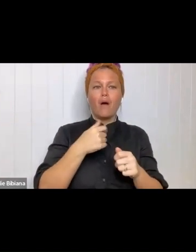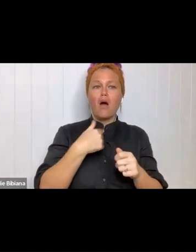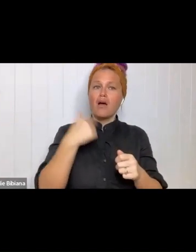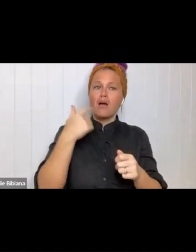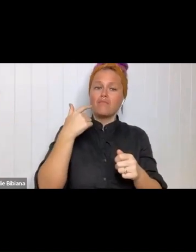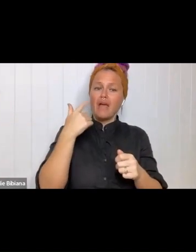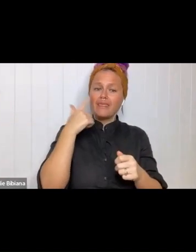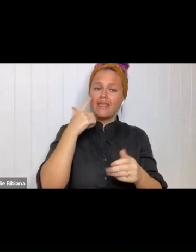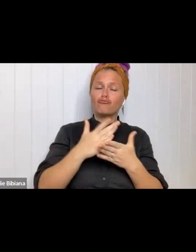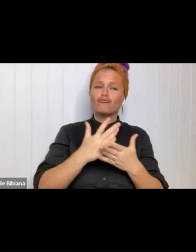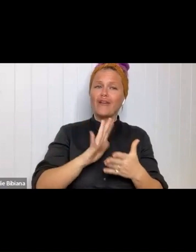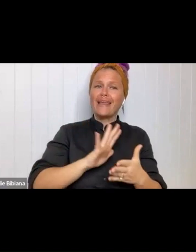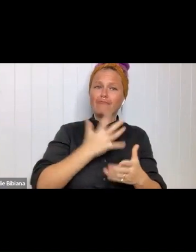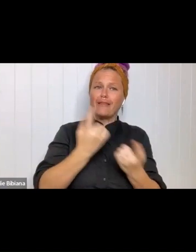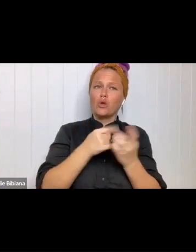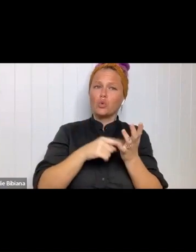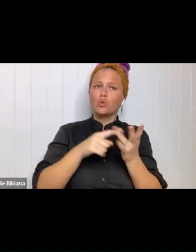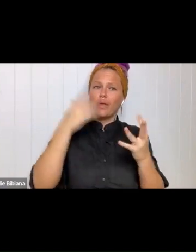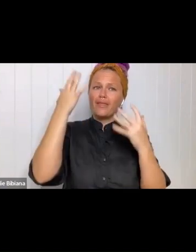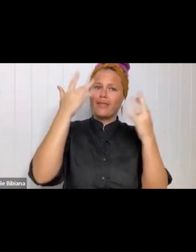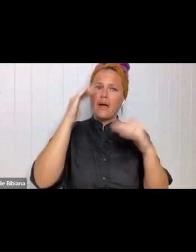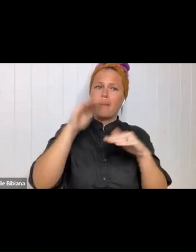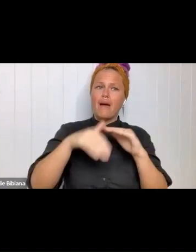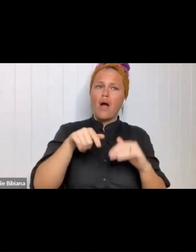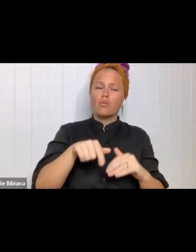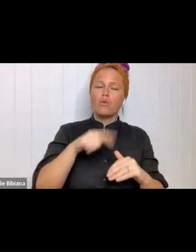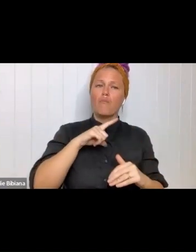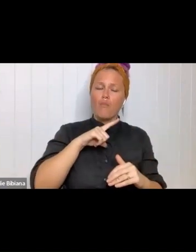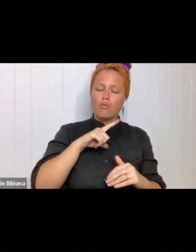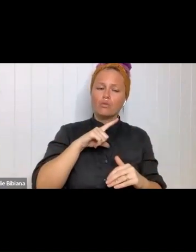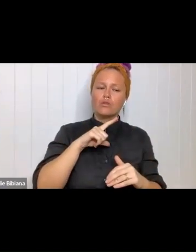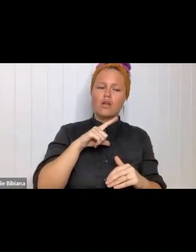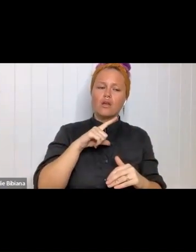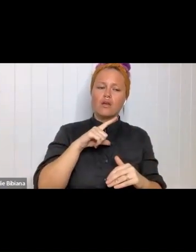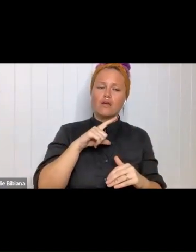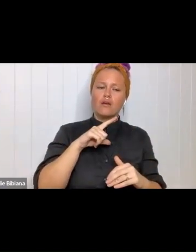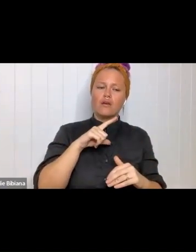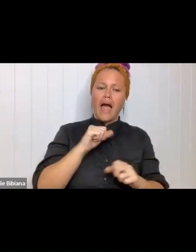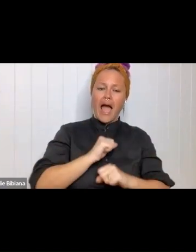interesting thing to think about. Because our young people